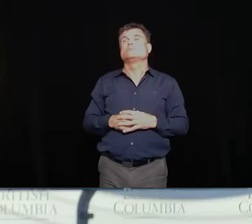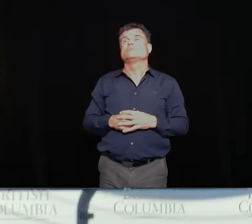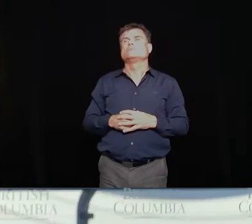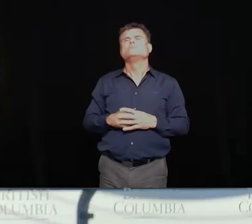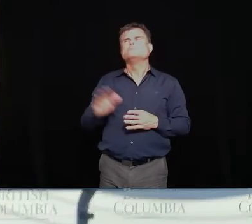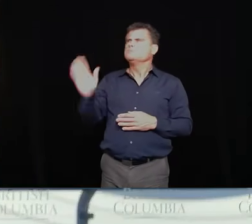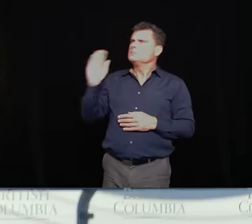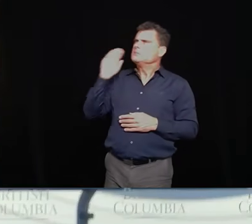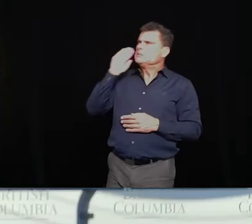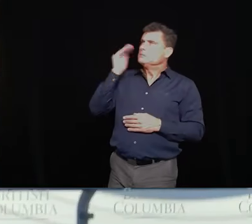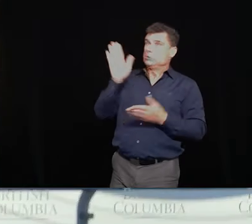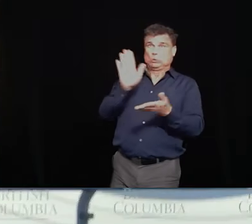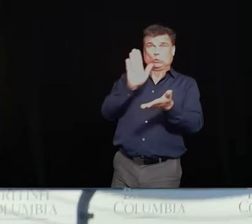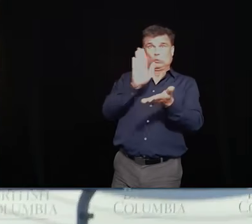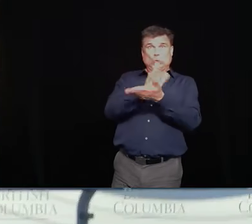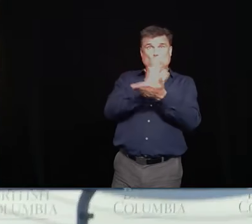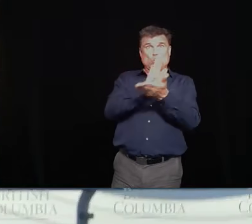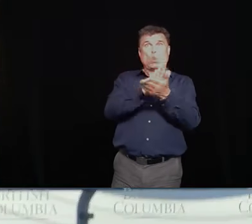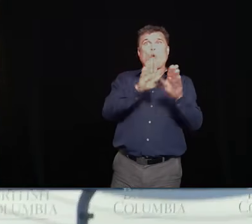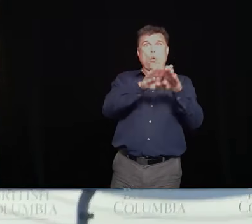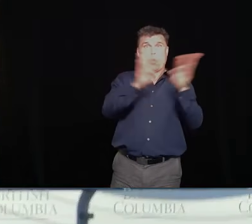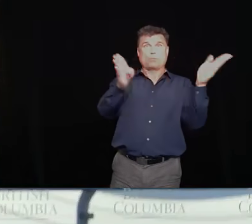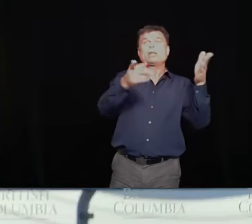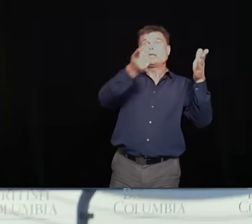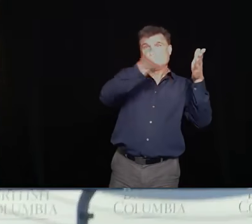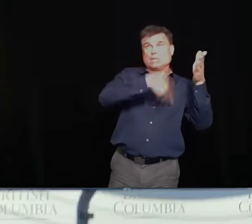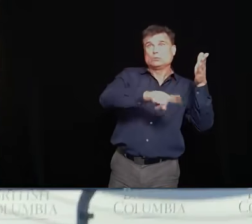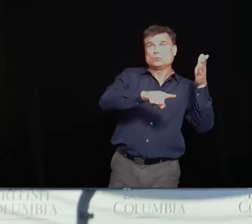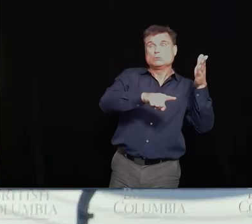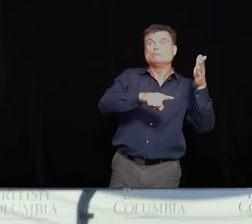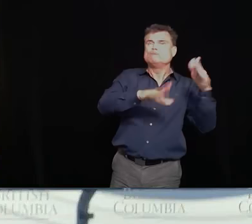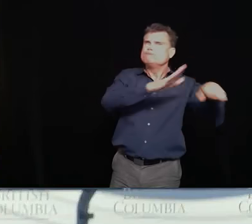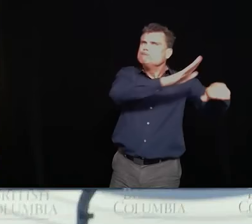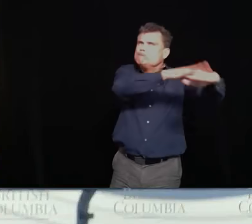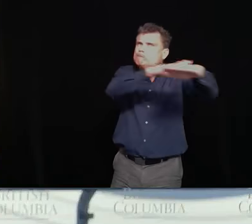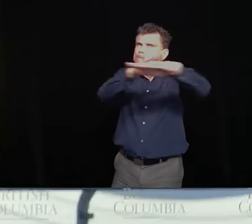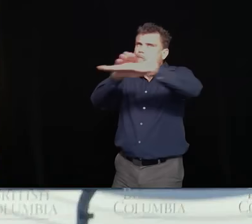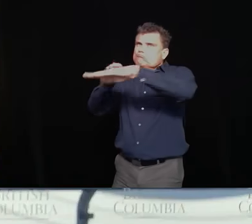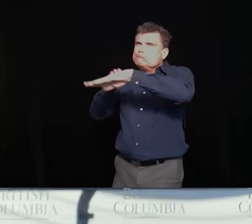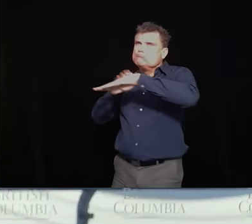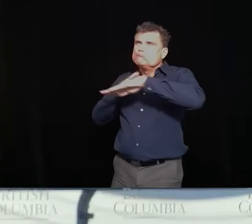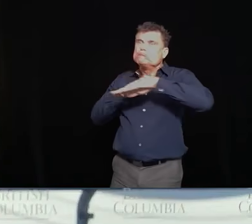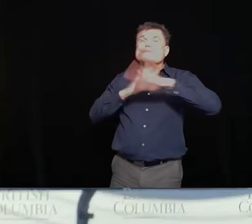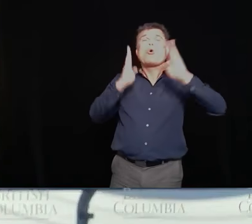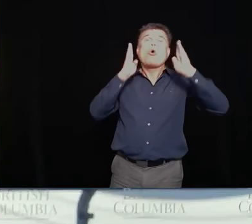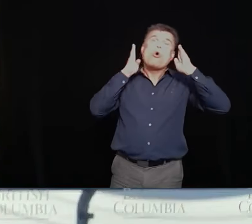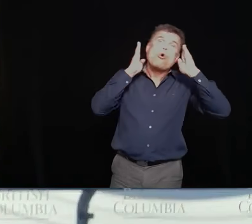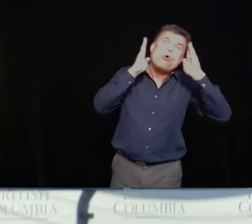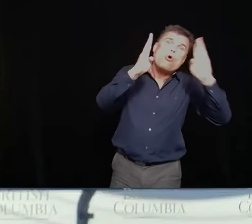It is a part of us enjoying society and each other and the joy we have in life to have